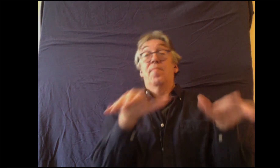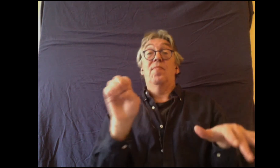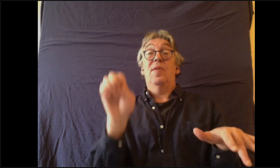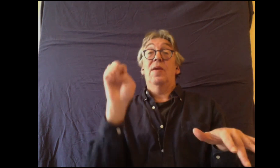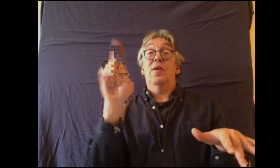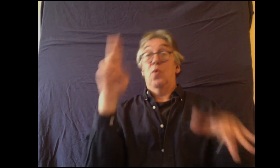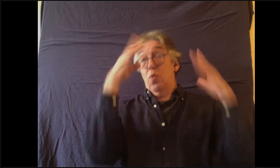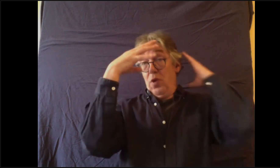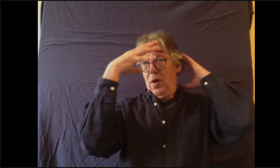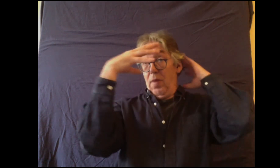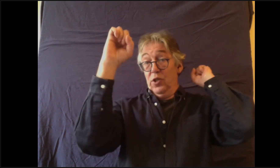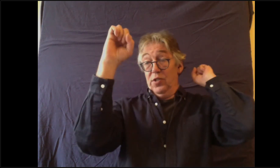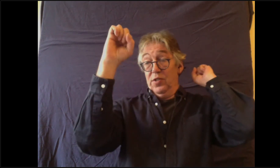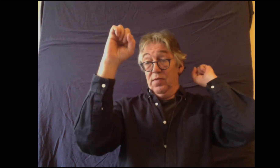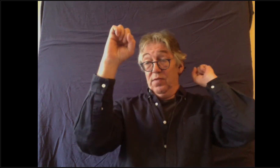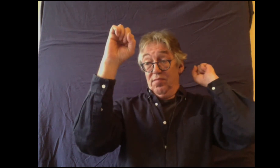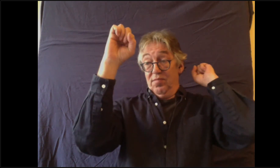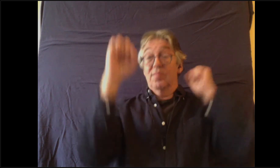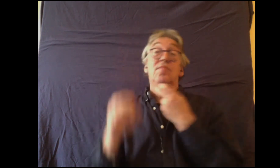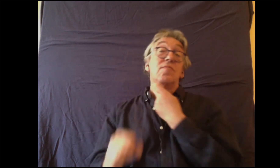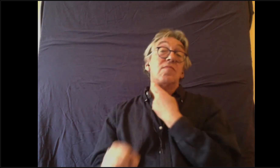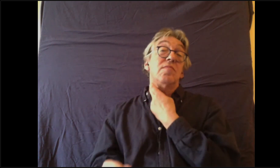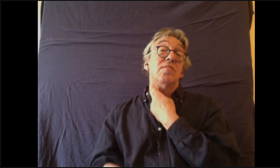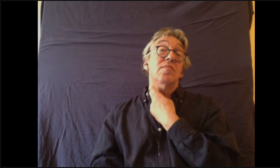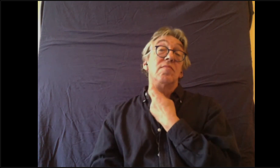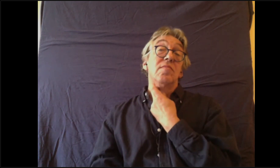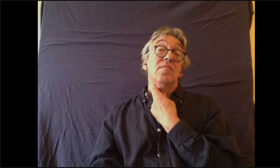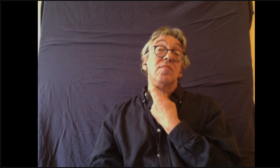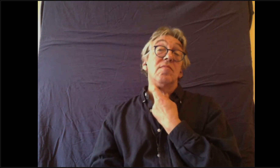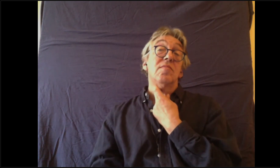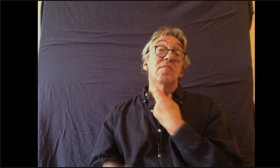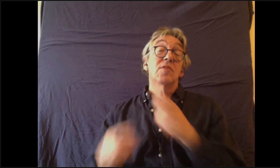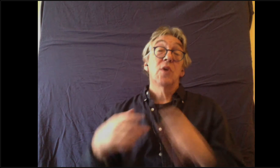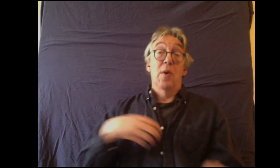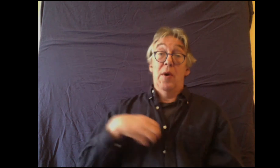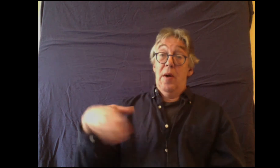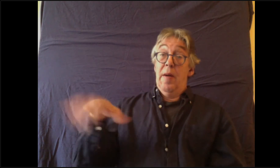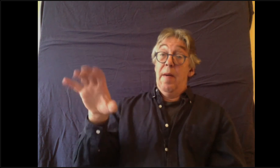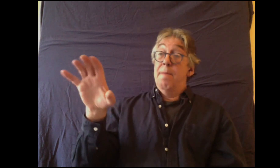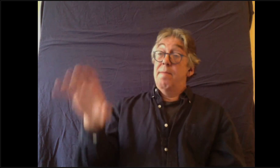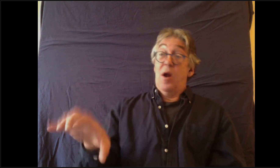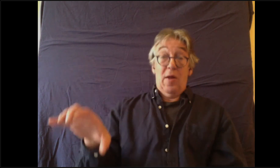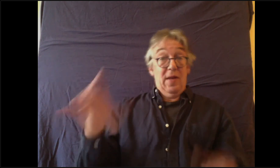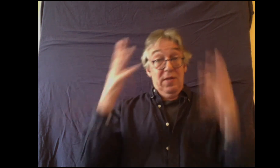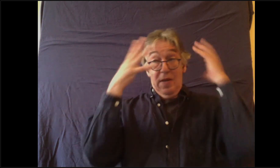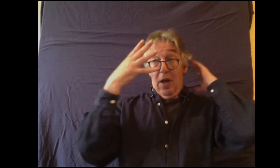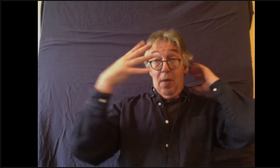For example, the Bangladesh Delegation from the European Union is really big.